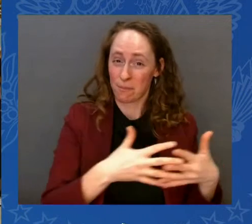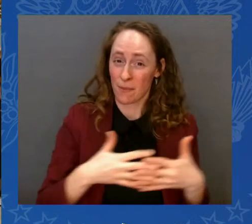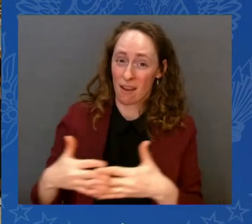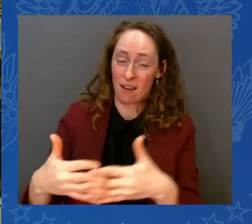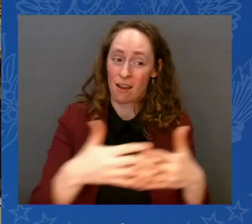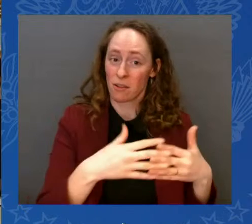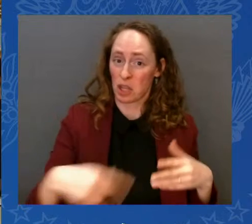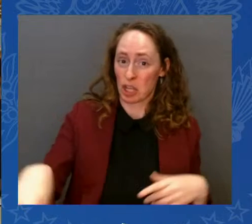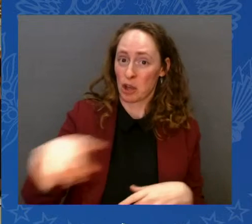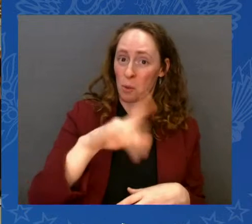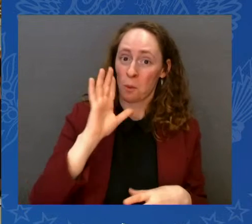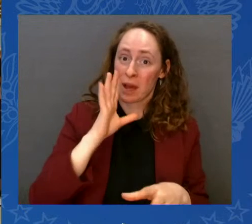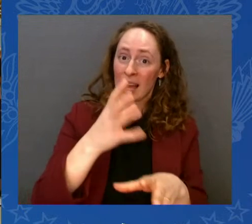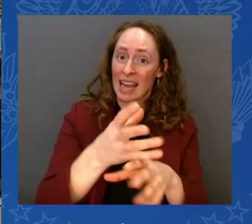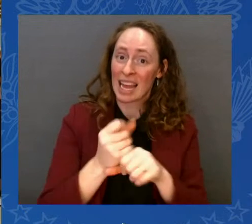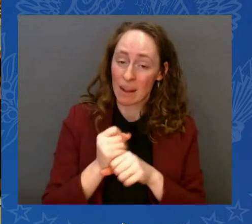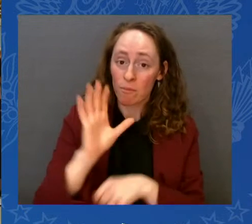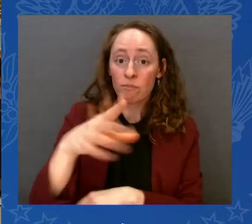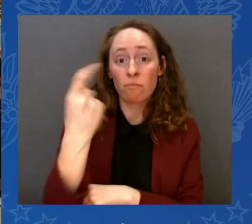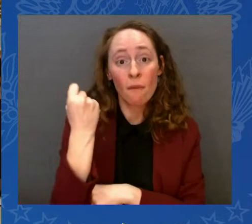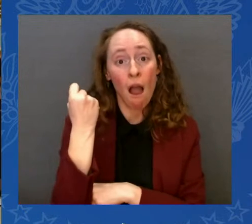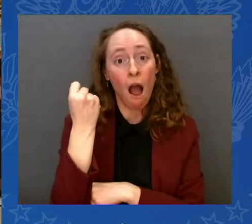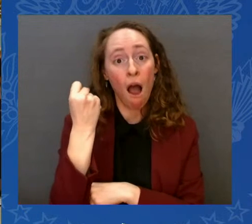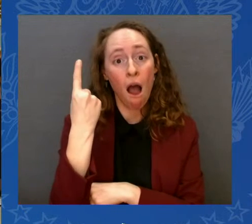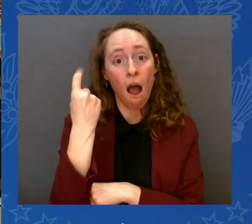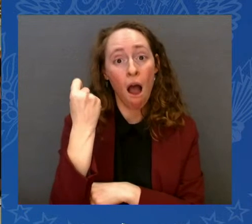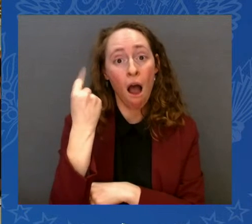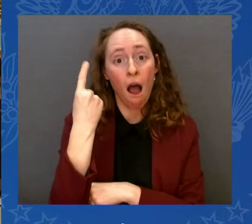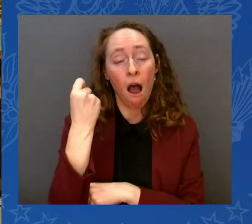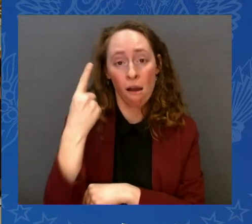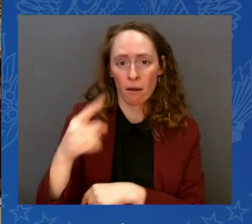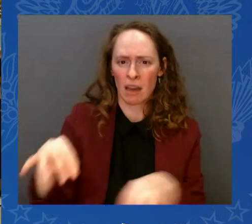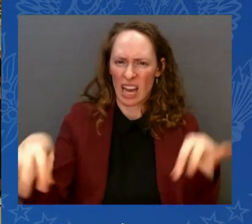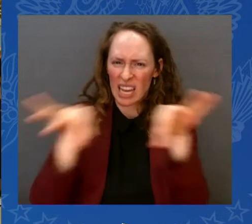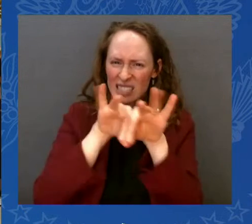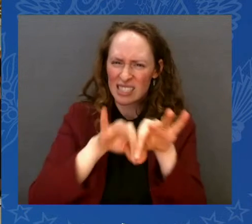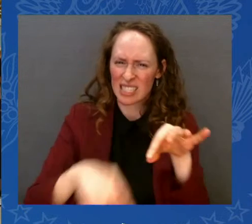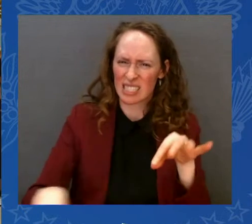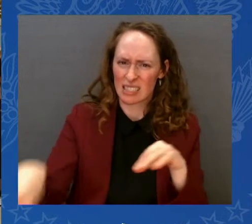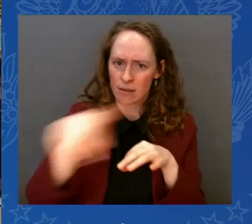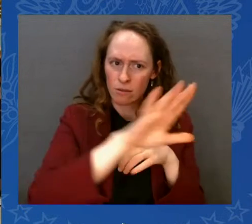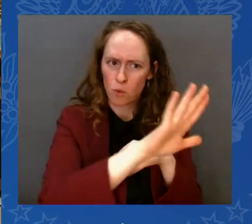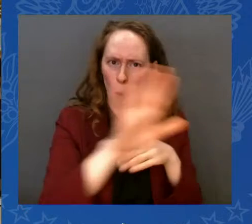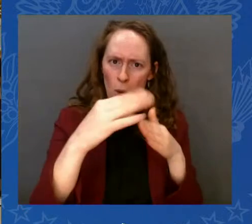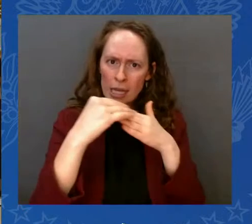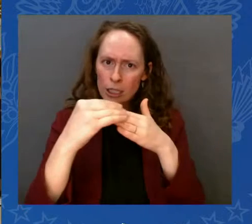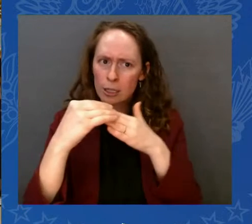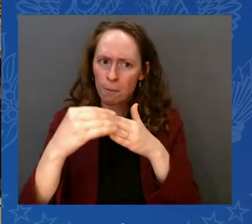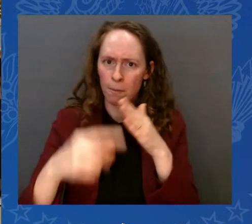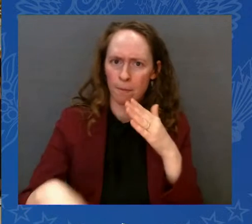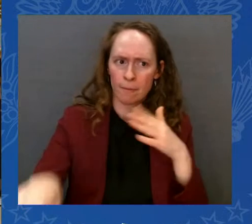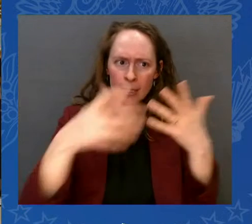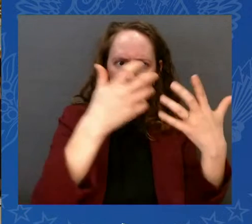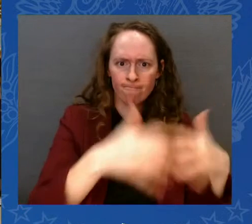that allows us to invest in families, in workers, collaborate with the private sector,